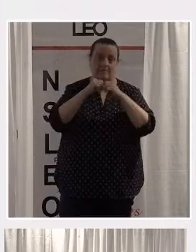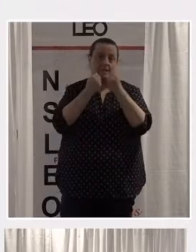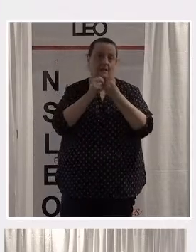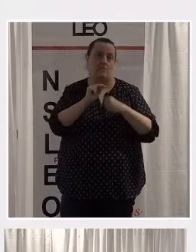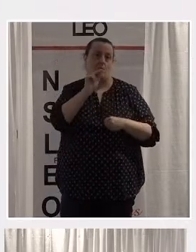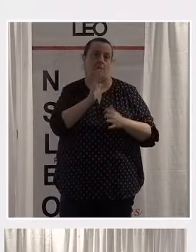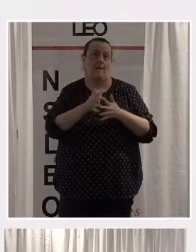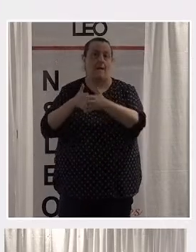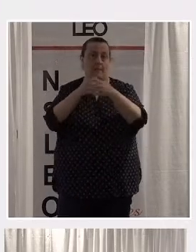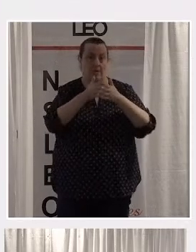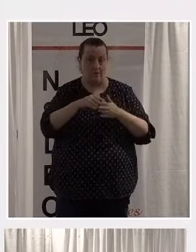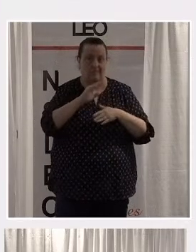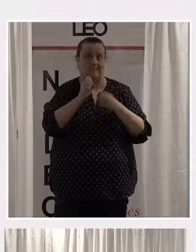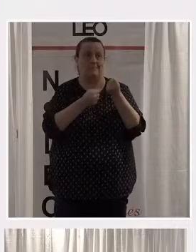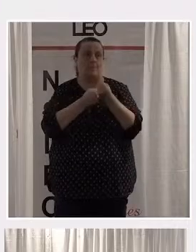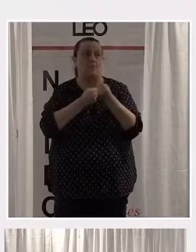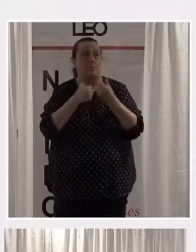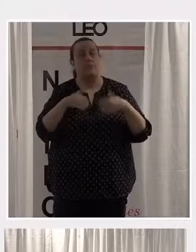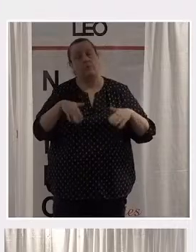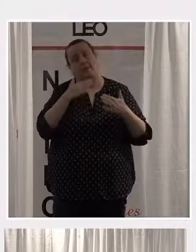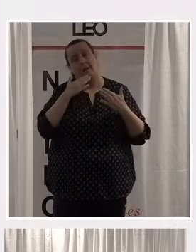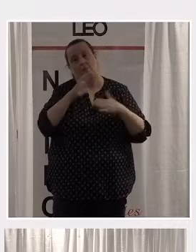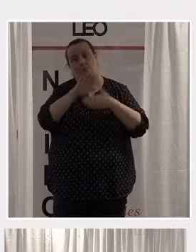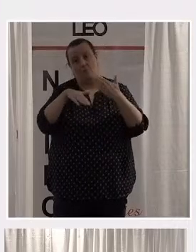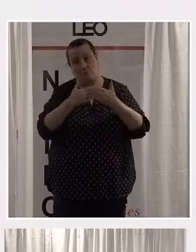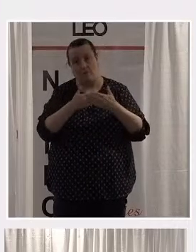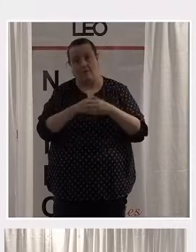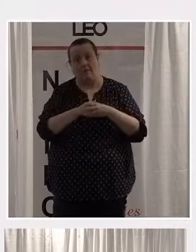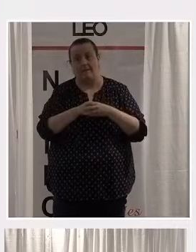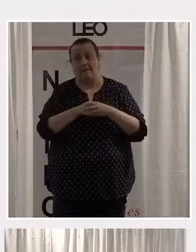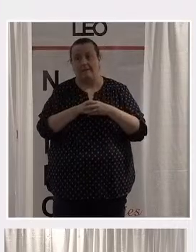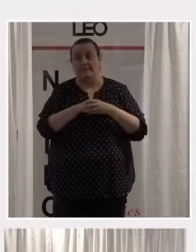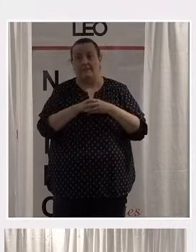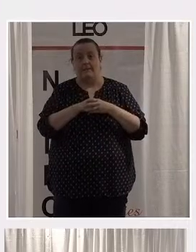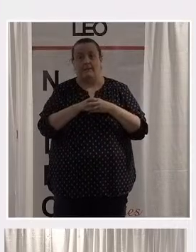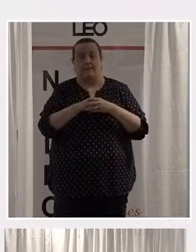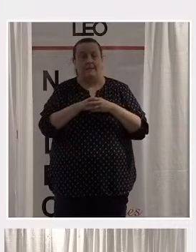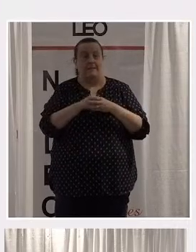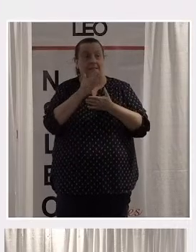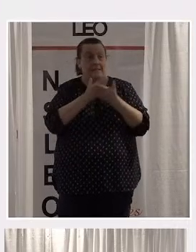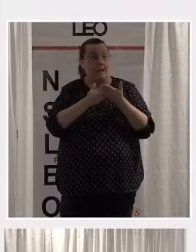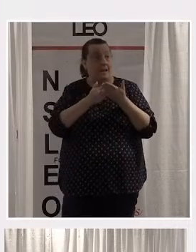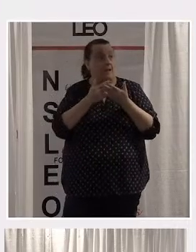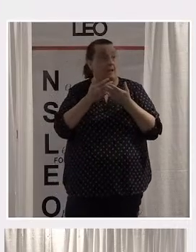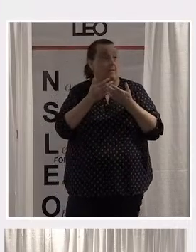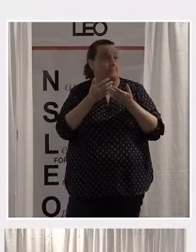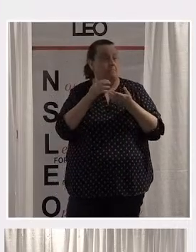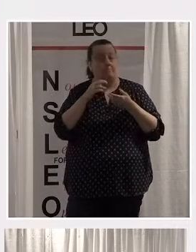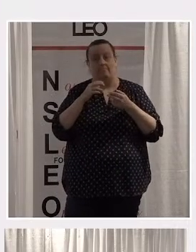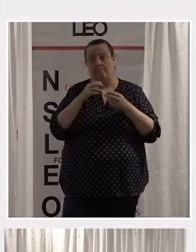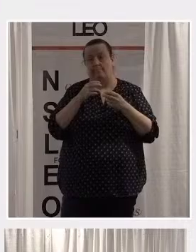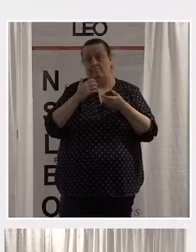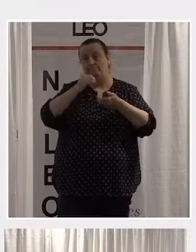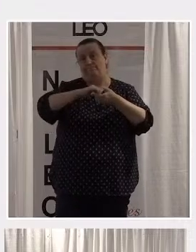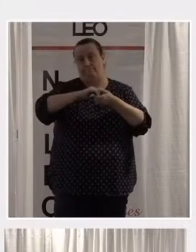THANK YOU, EVERYONE. SOME OF OUR PARTNERS HAVE MATERIALS AND INFORMATION AVAILABLE.